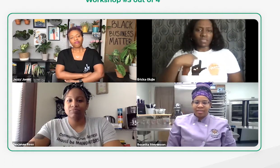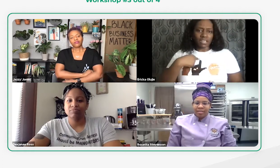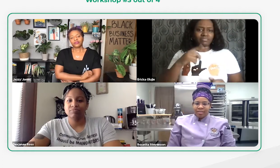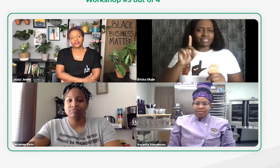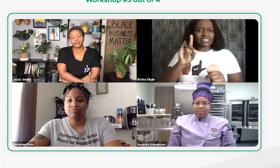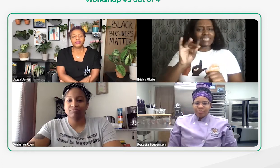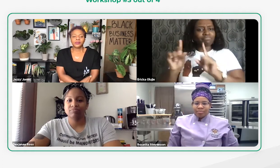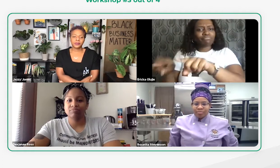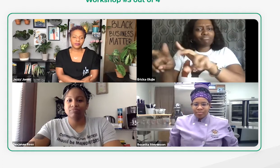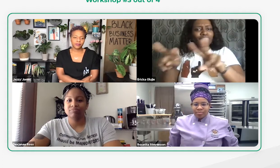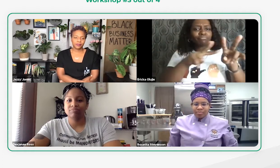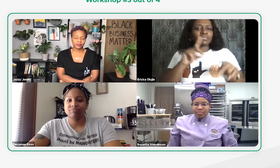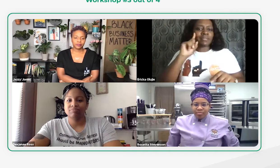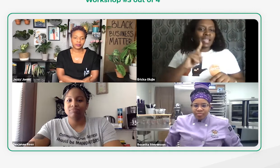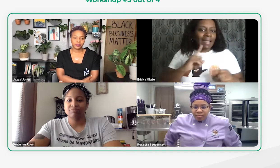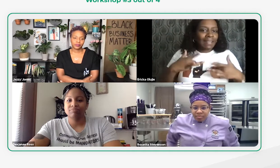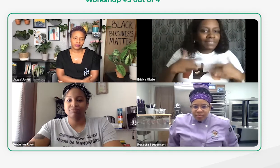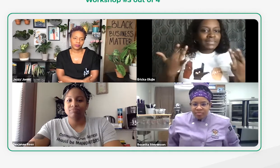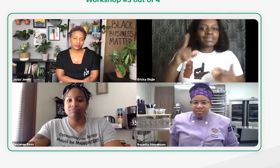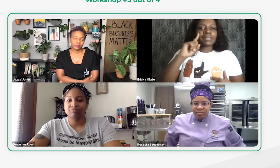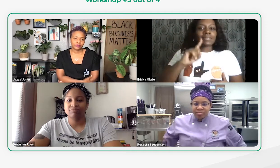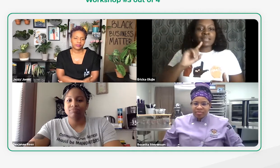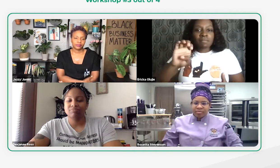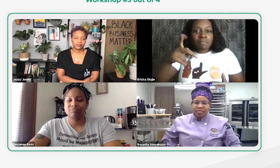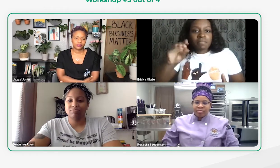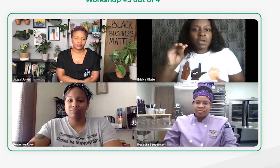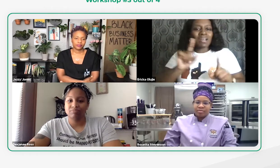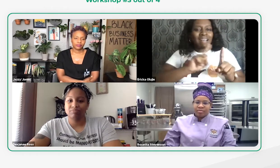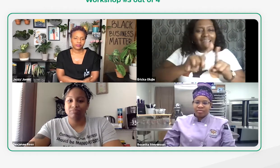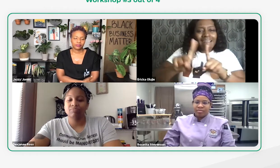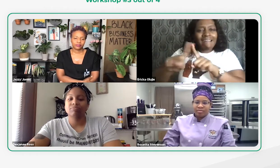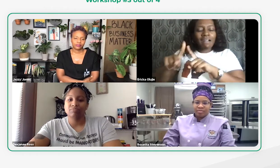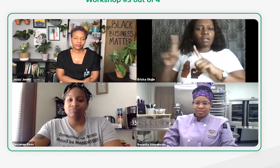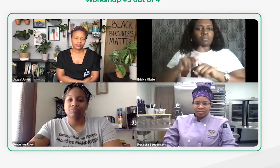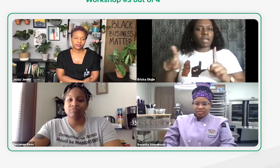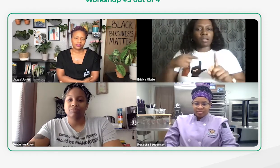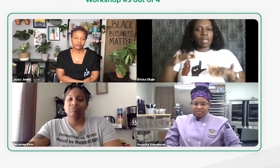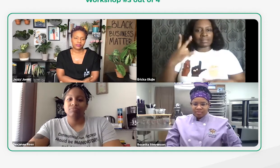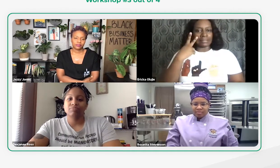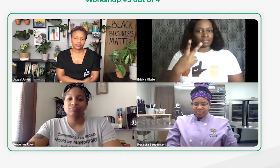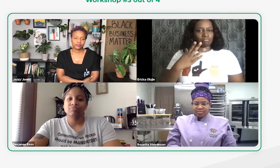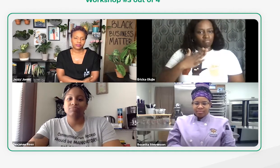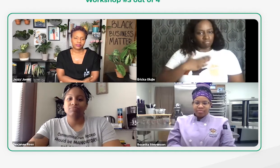ahead and later on start my own. I did see other business owners back when I would go to Expos,